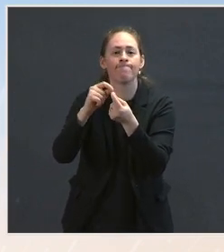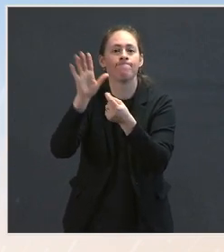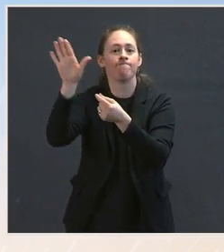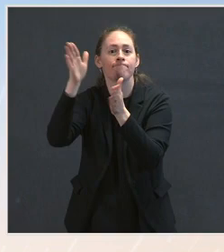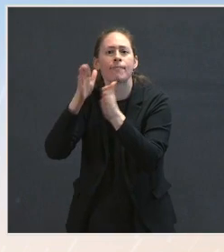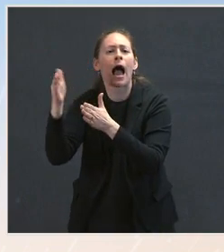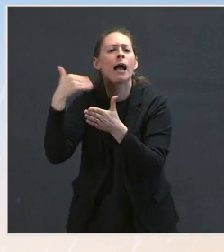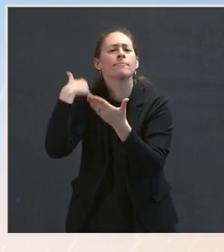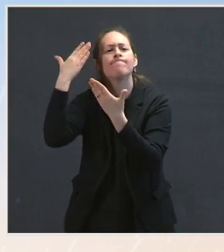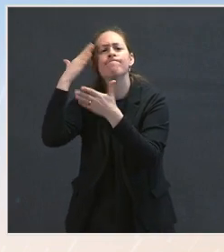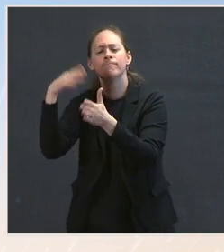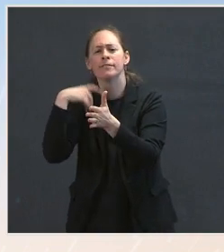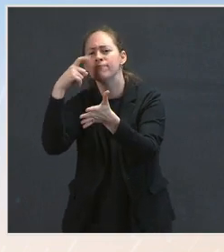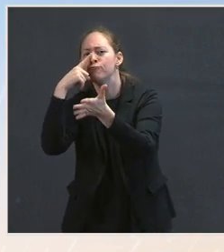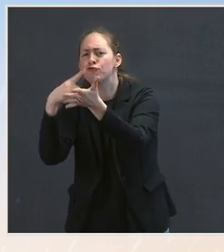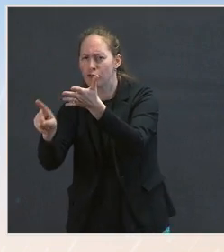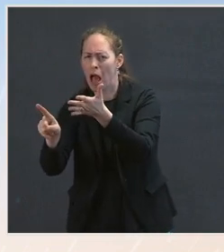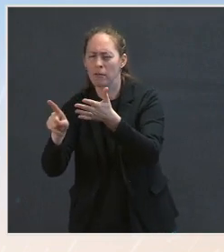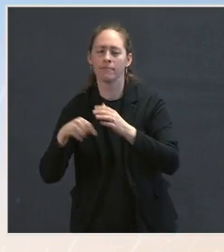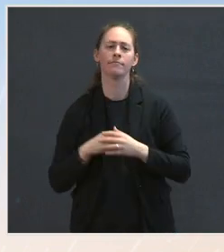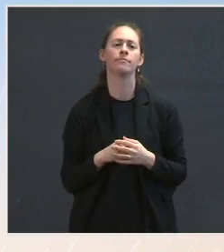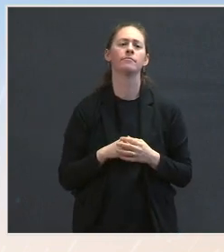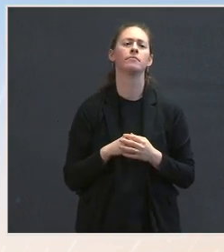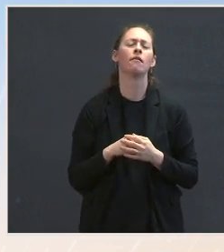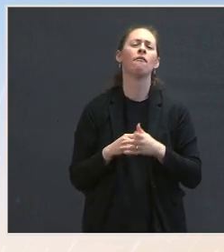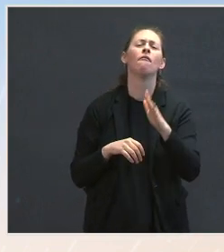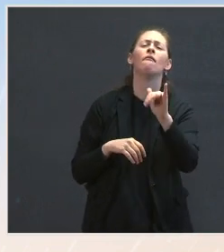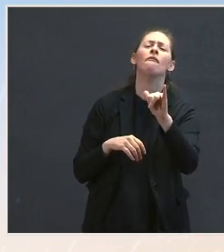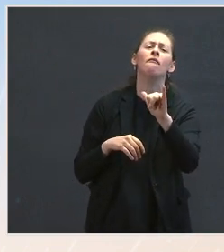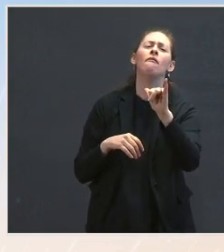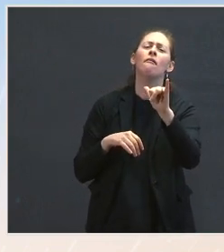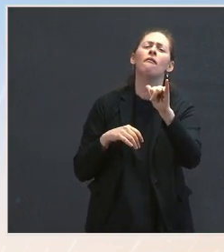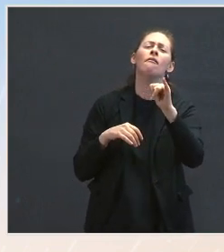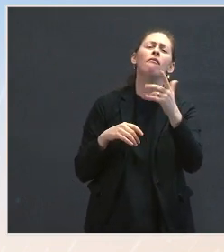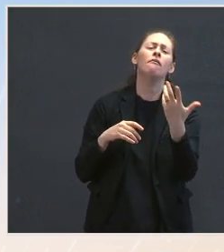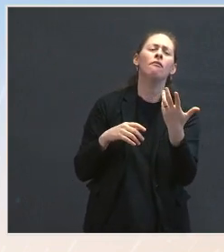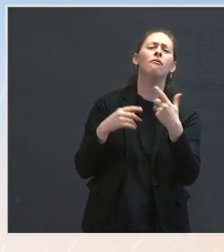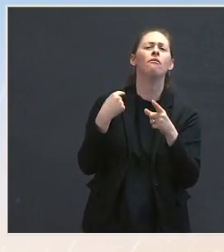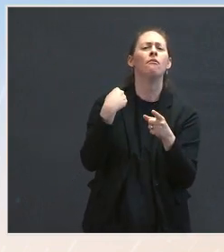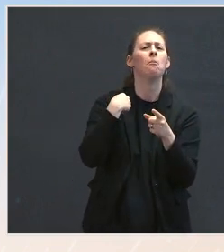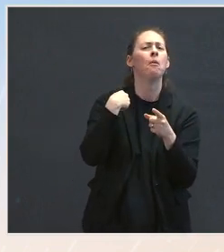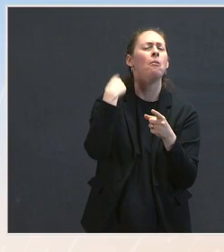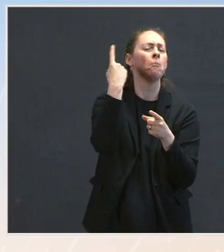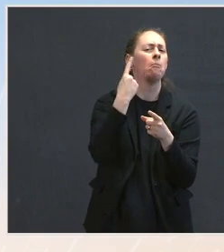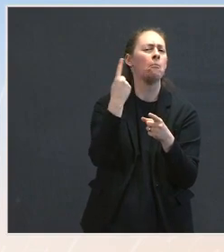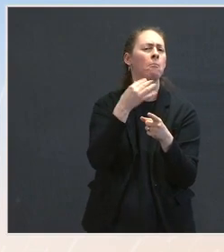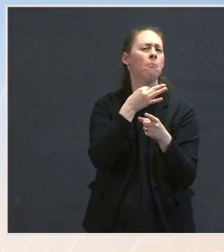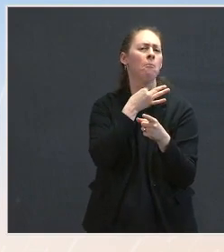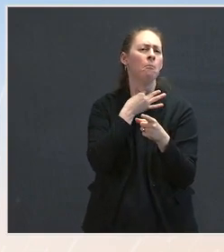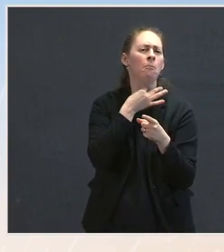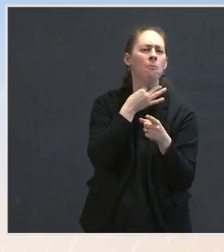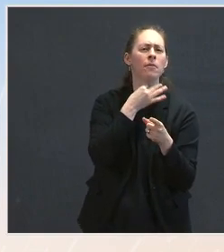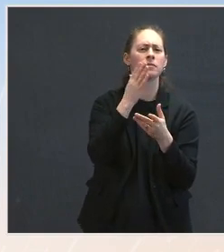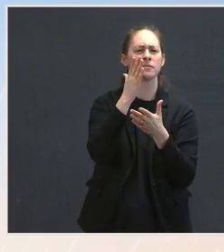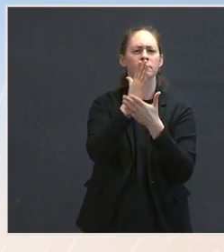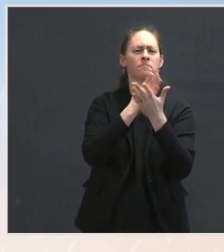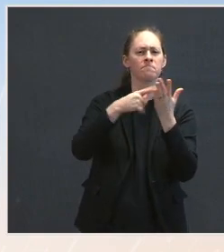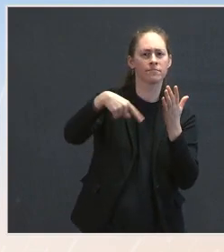The Press: Okay. I want to ask you about the uptick in migrants at the border. Some members of the Democratic Party are displeased